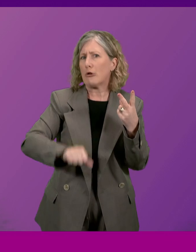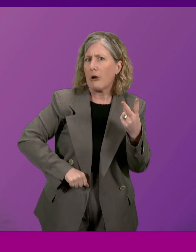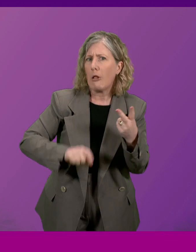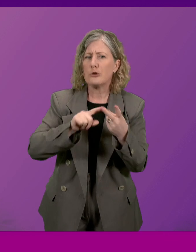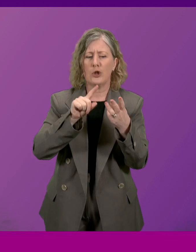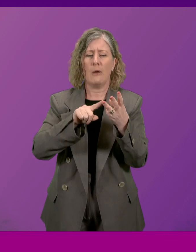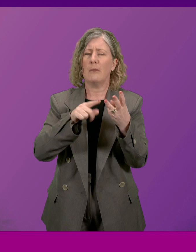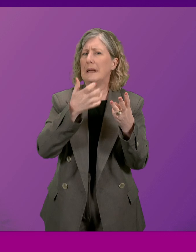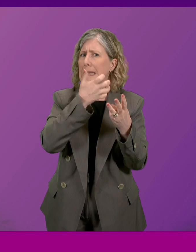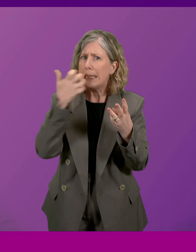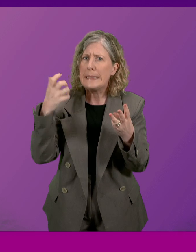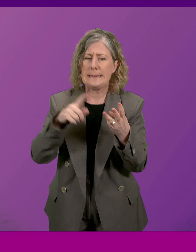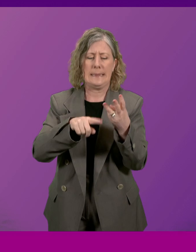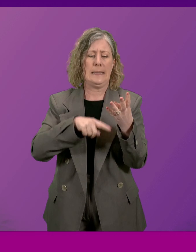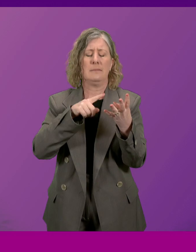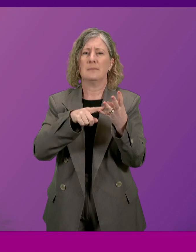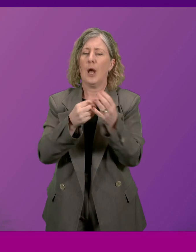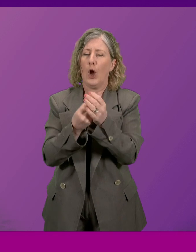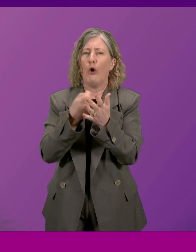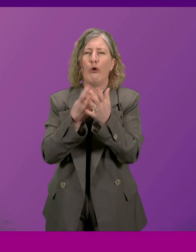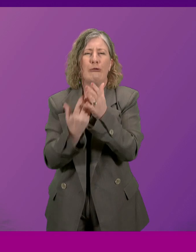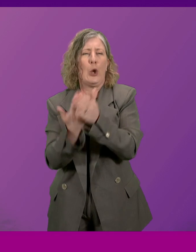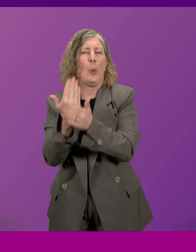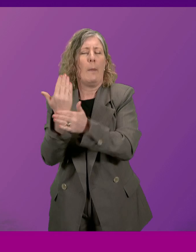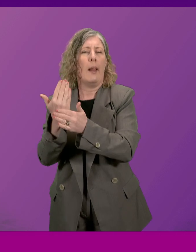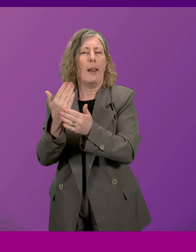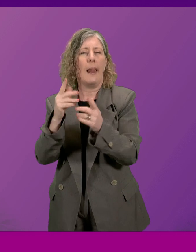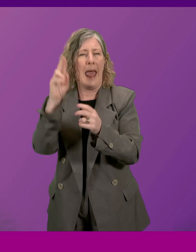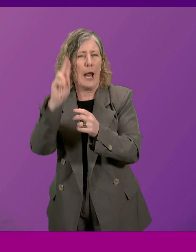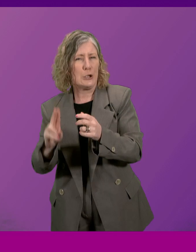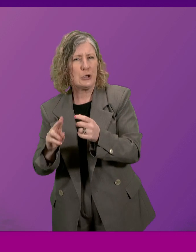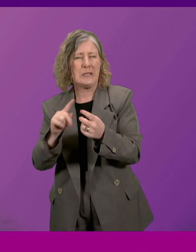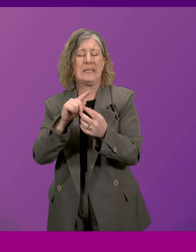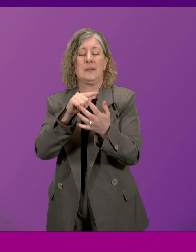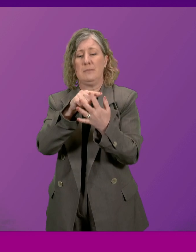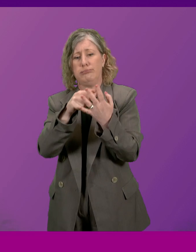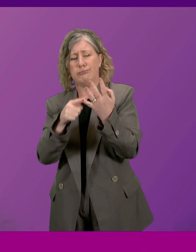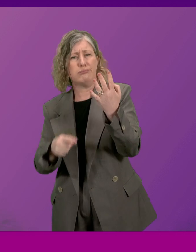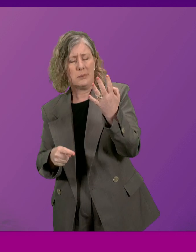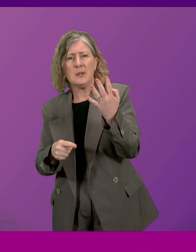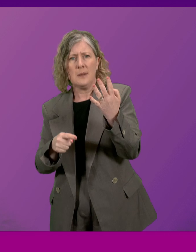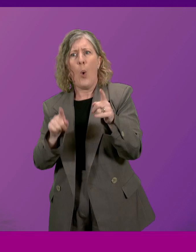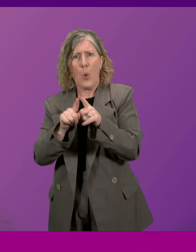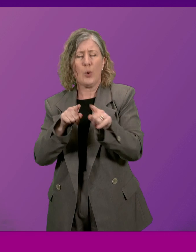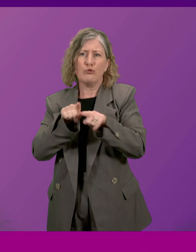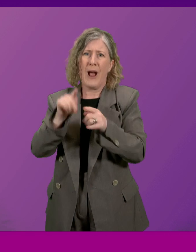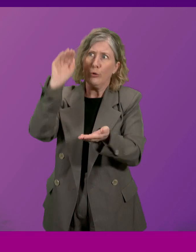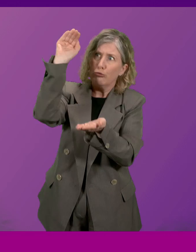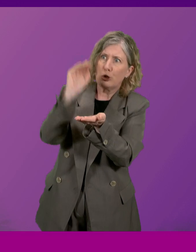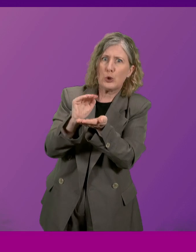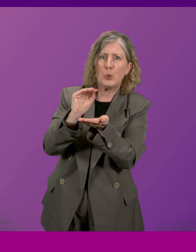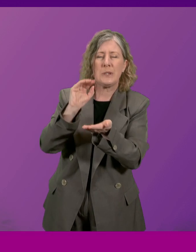heating, renewable energy or measures to reduce carbon through investment